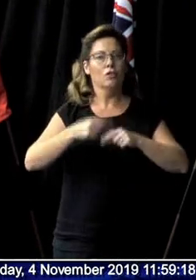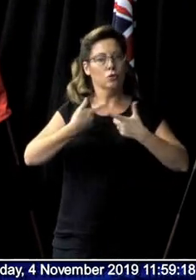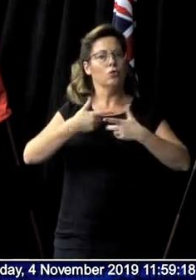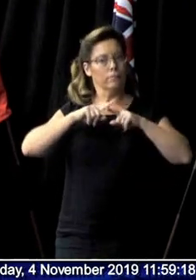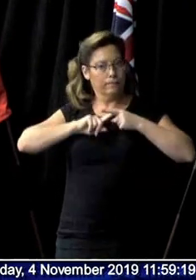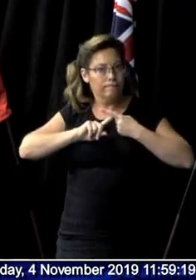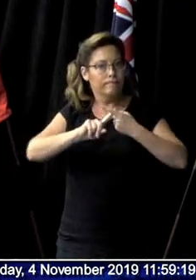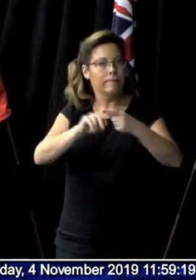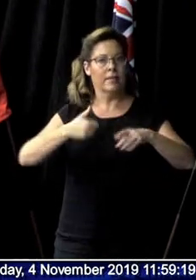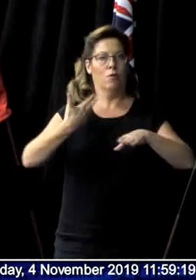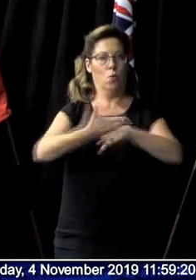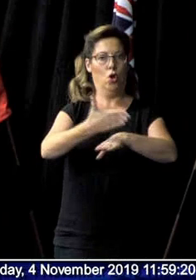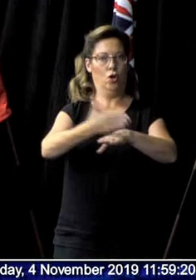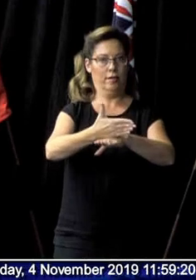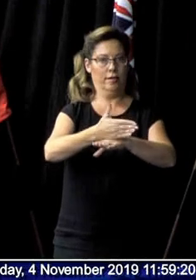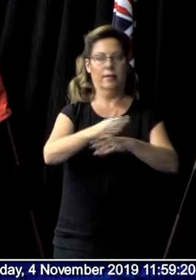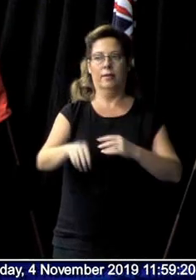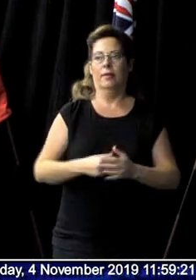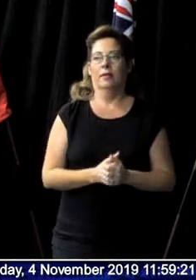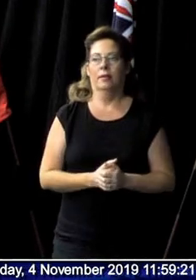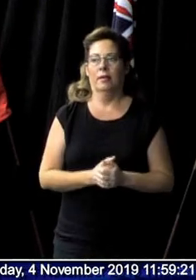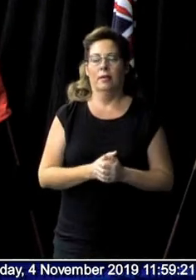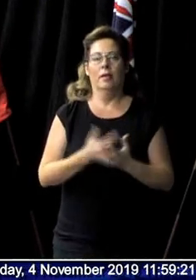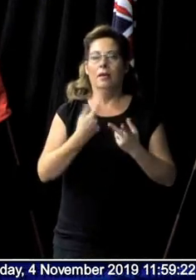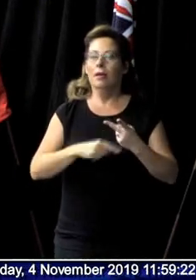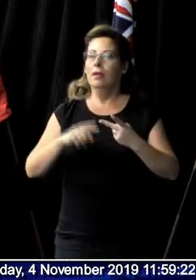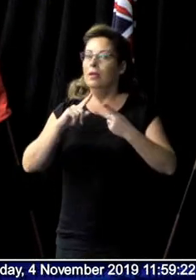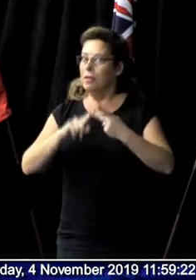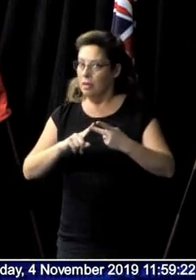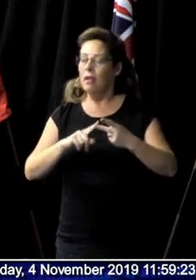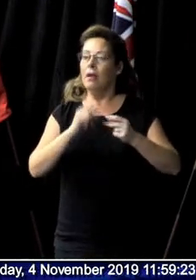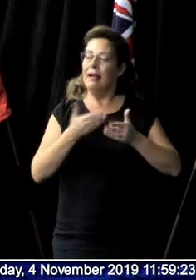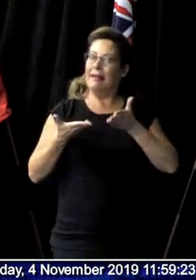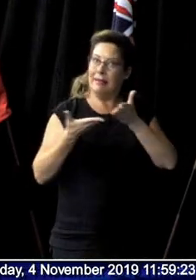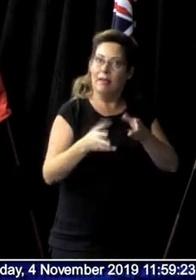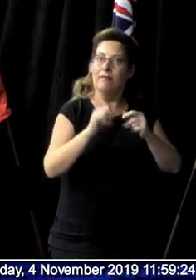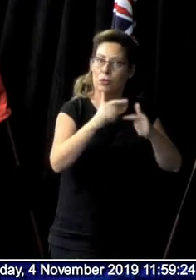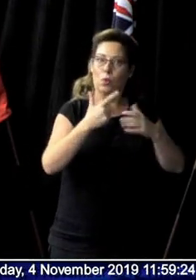two, counsel and legal representatives for the State of Queensland, three, in-house lawyers at the Department of Education